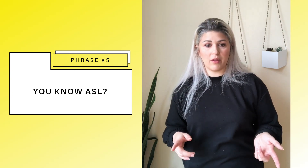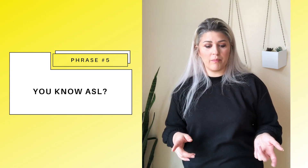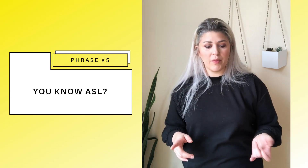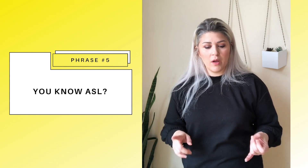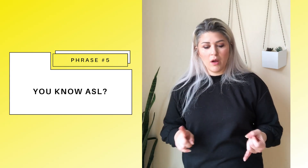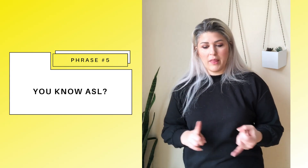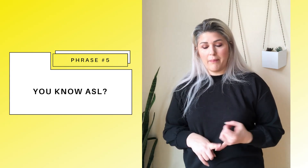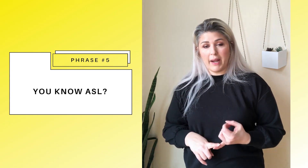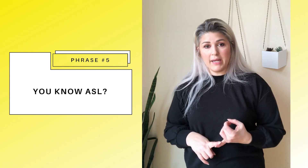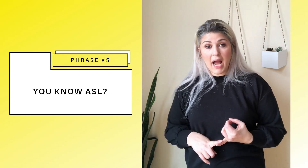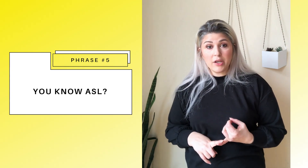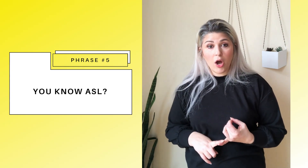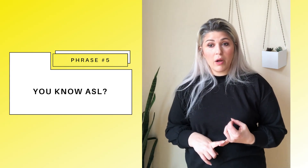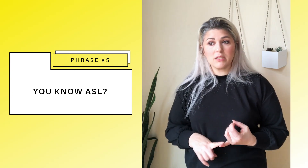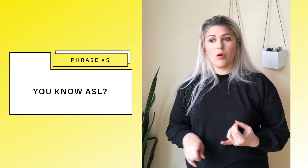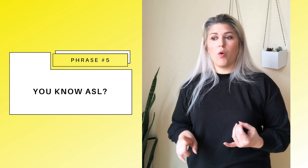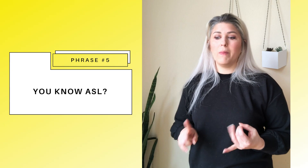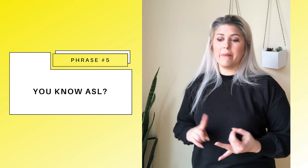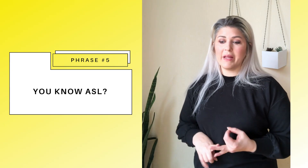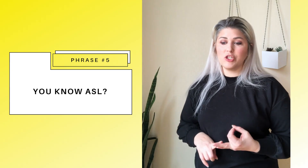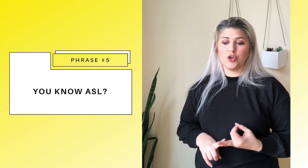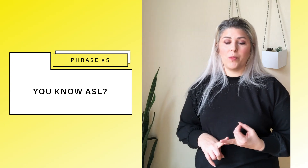with them. They may not know it or maybe they do,